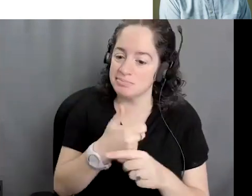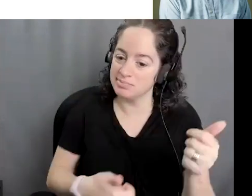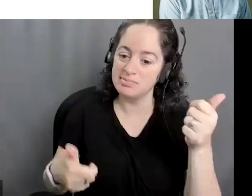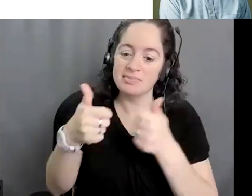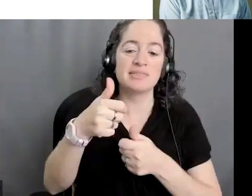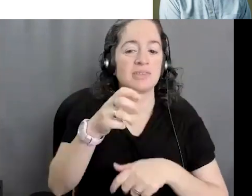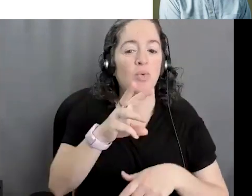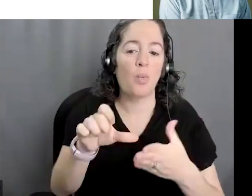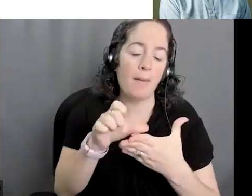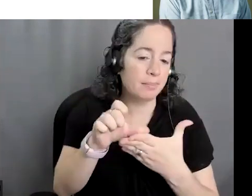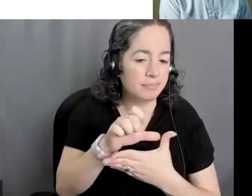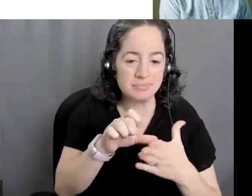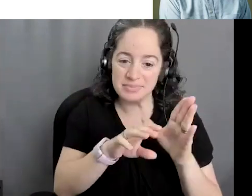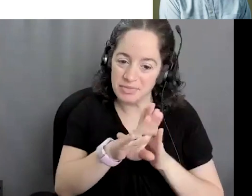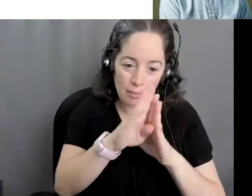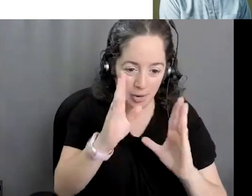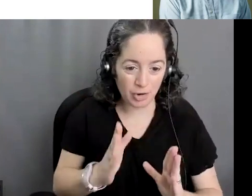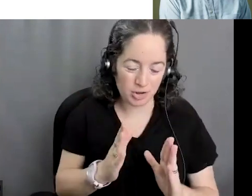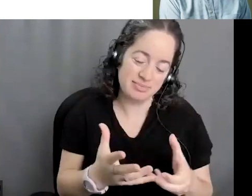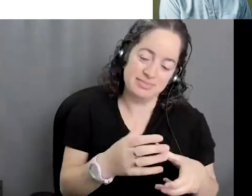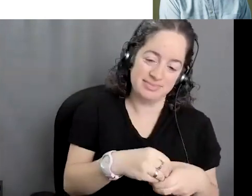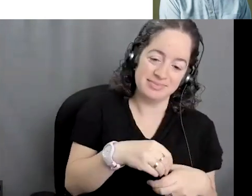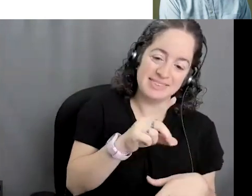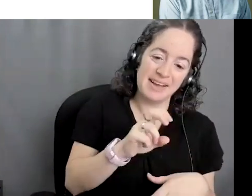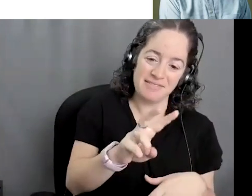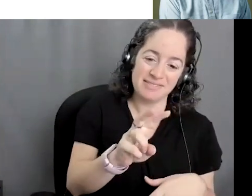who is part of that dev team I said, who knows quite a bit.